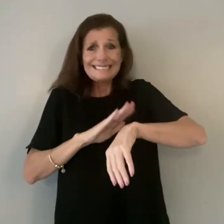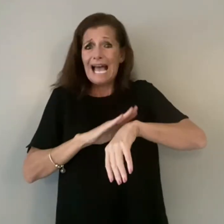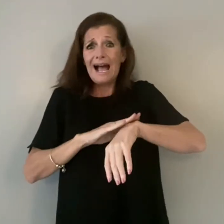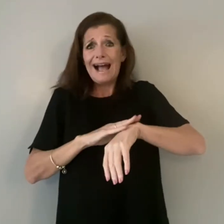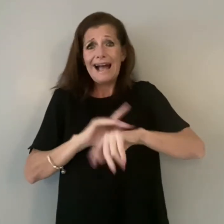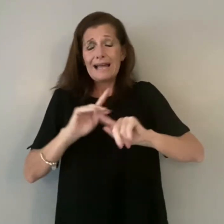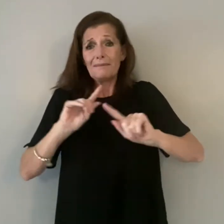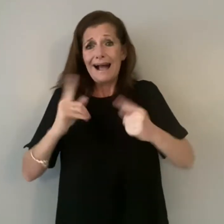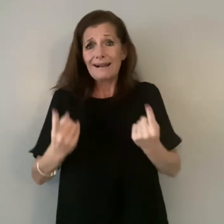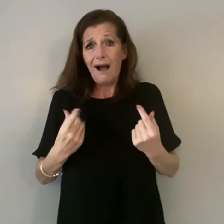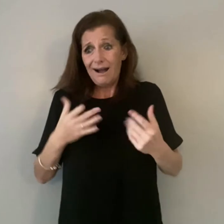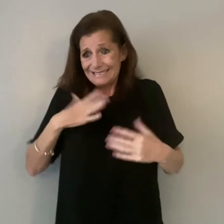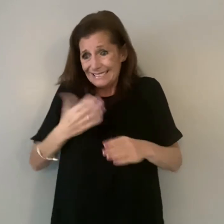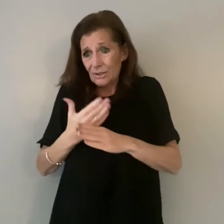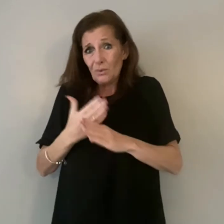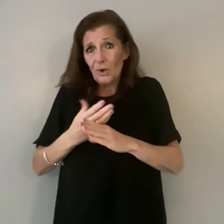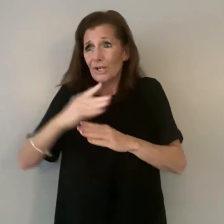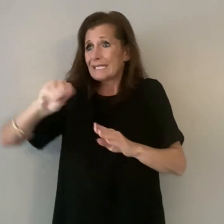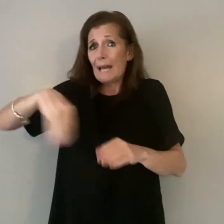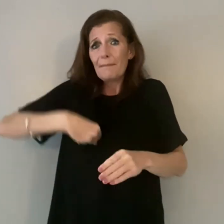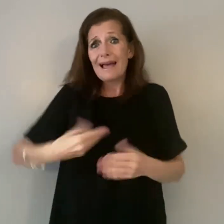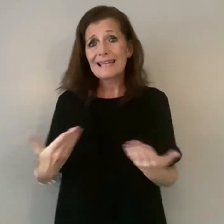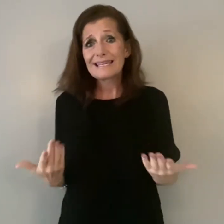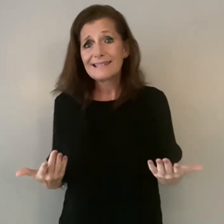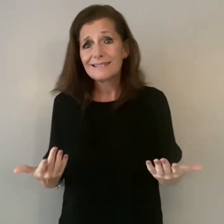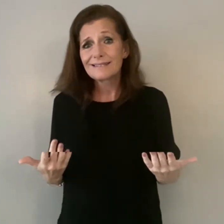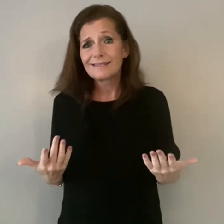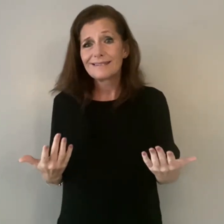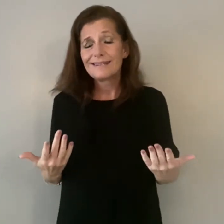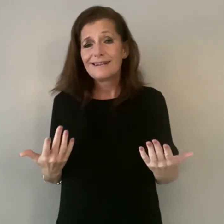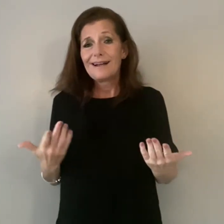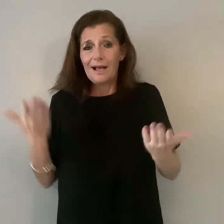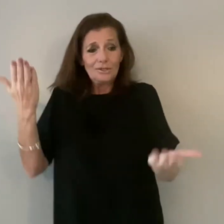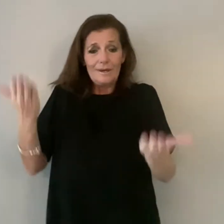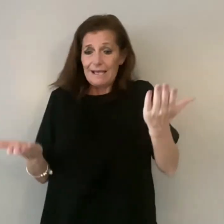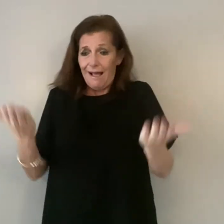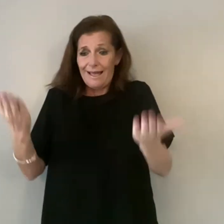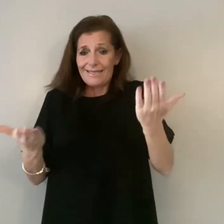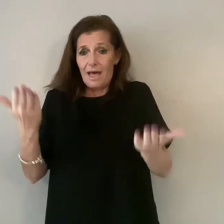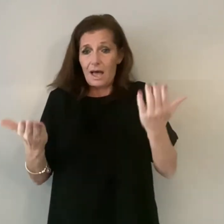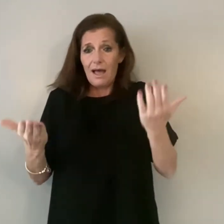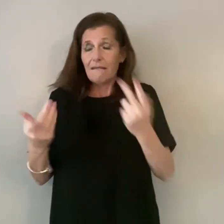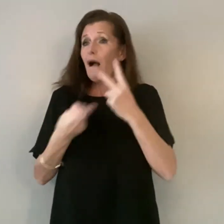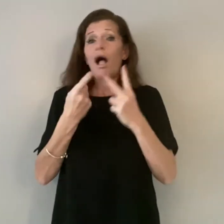with the time commitment put in a purely practical level, because it would be an either or between